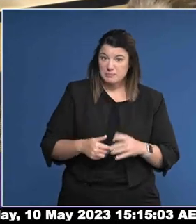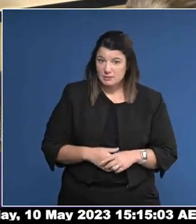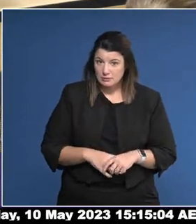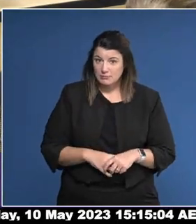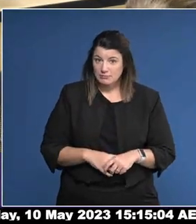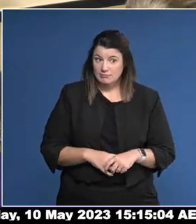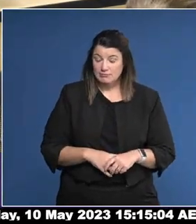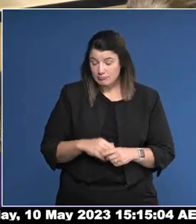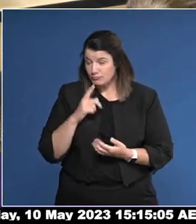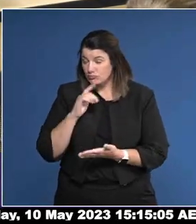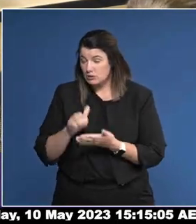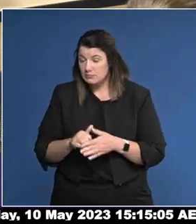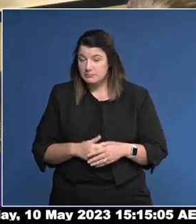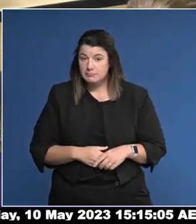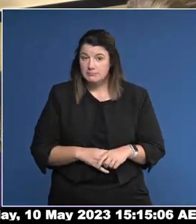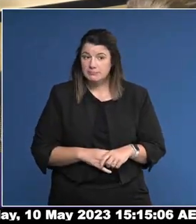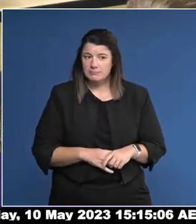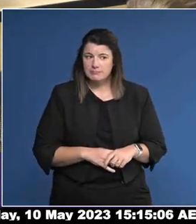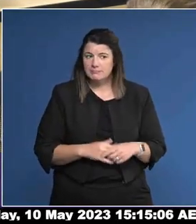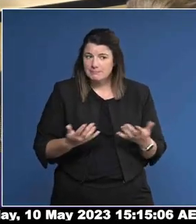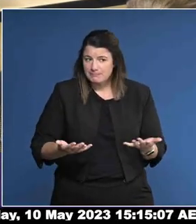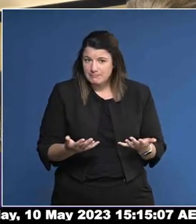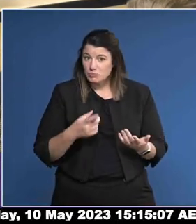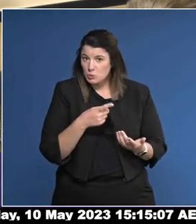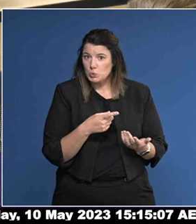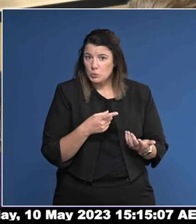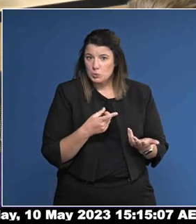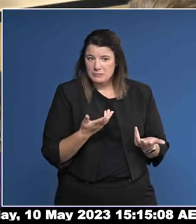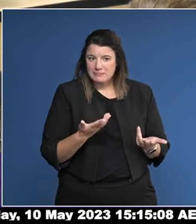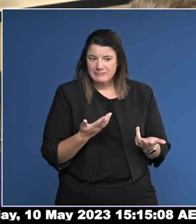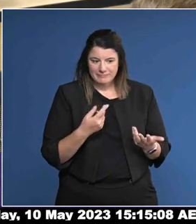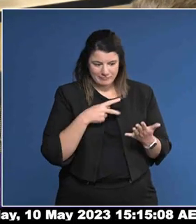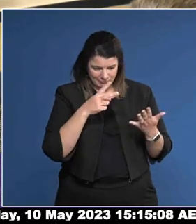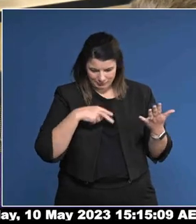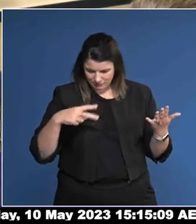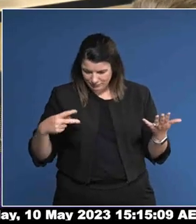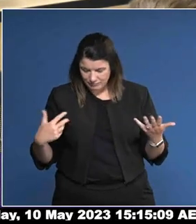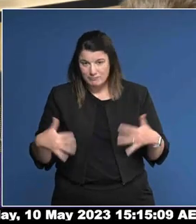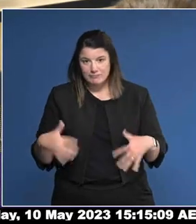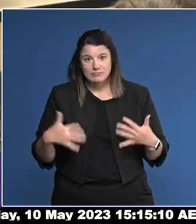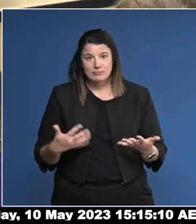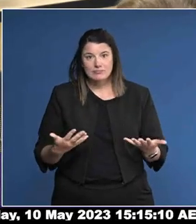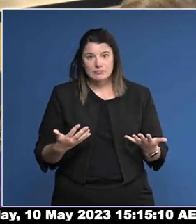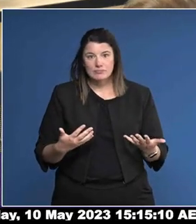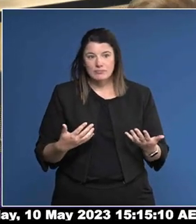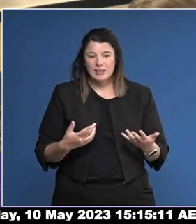How can - and you accept, don't you, that putting aside emergency attendances